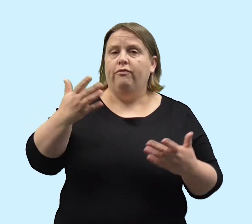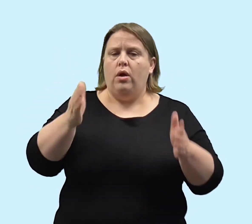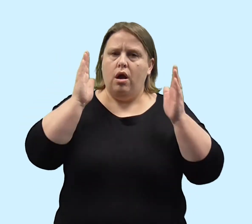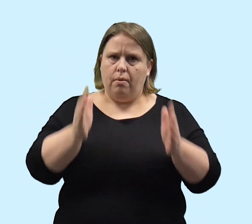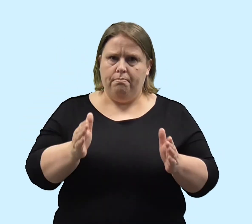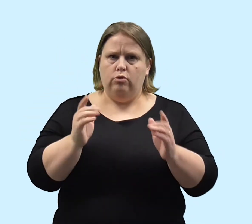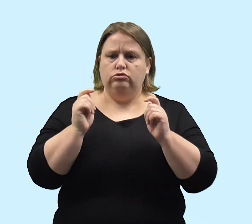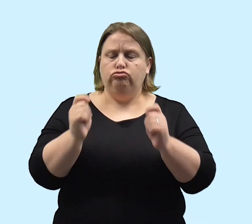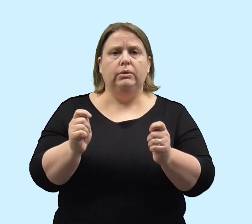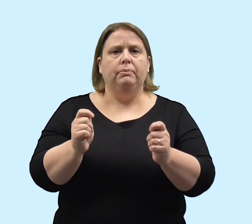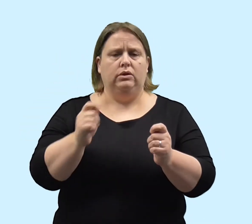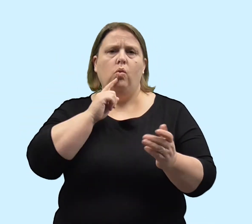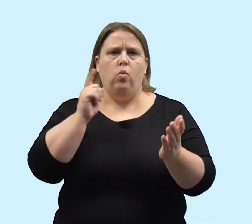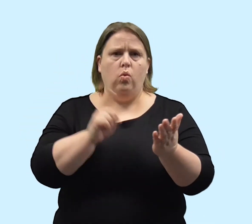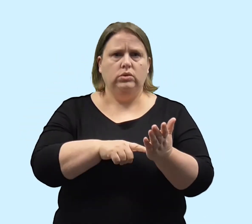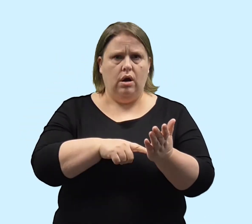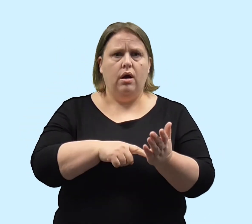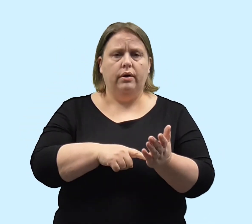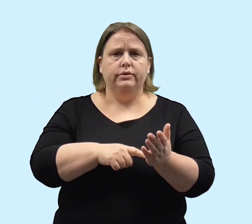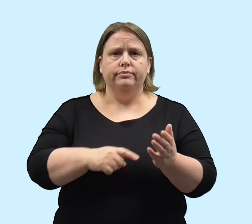for a compulsory treatment order.